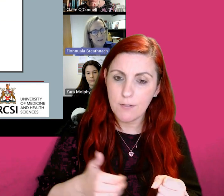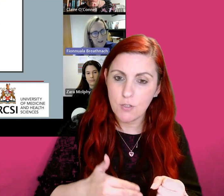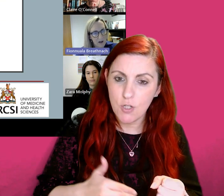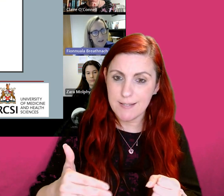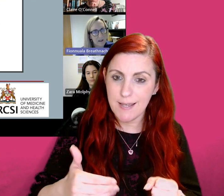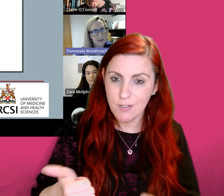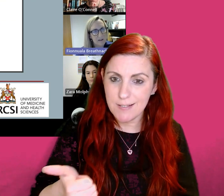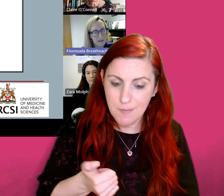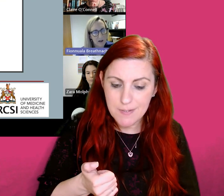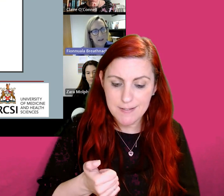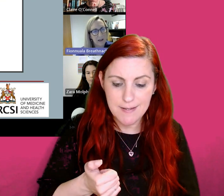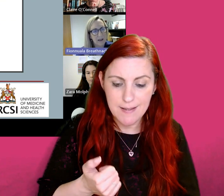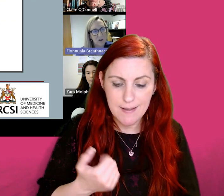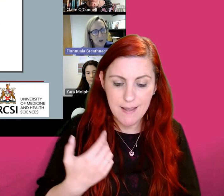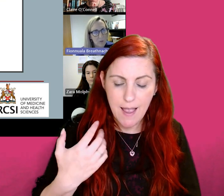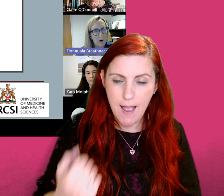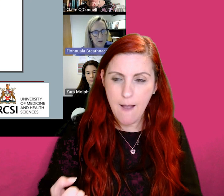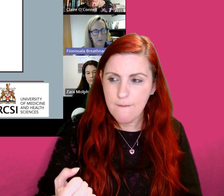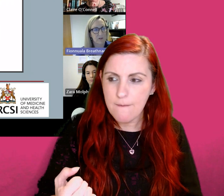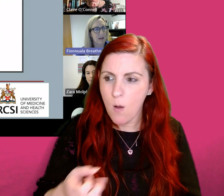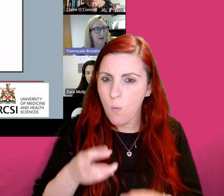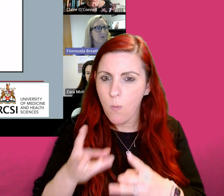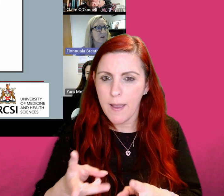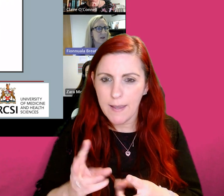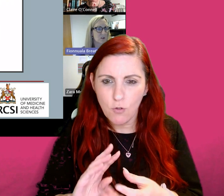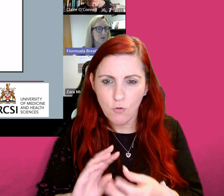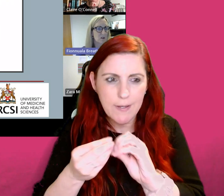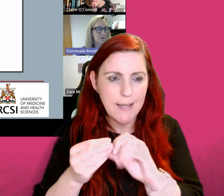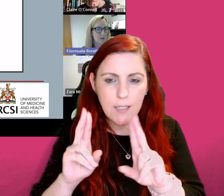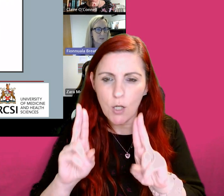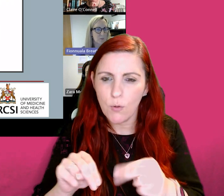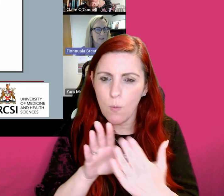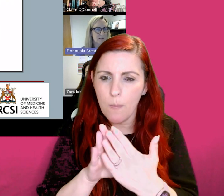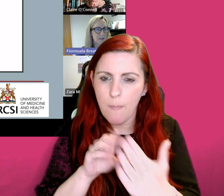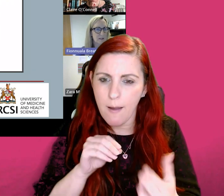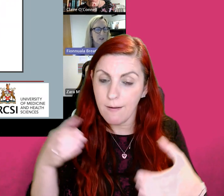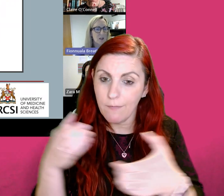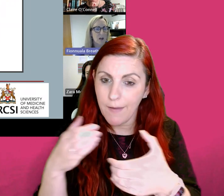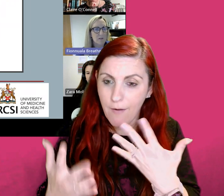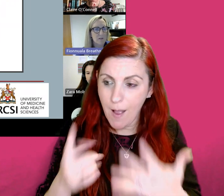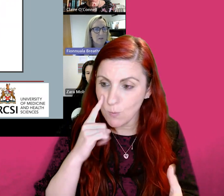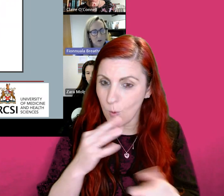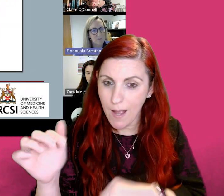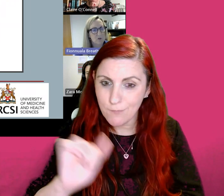in design in designing a new model of care for how to look after these pregnancies I've described